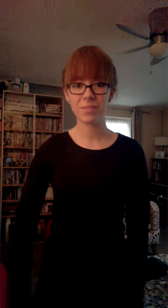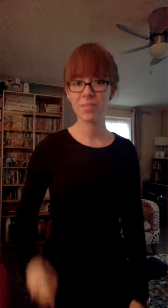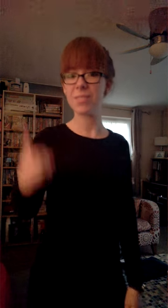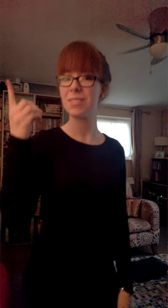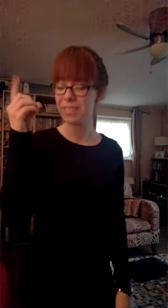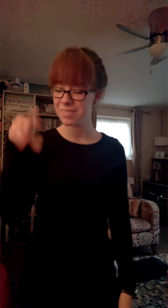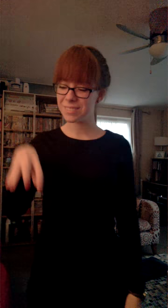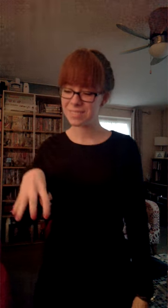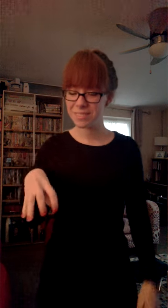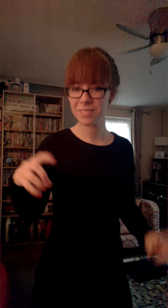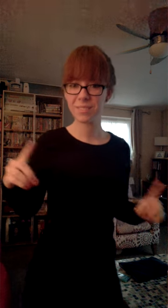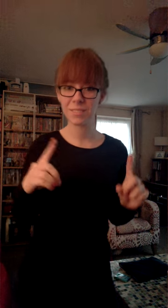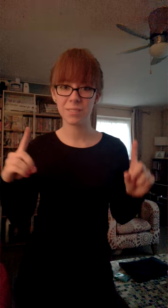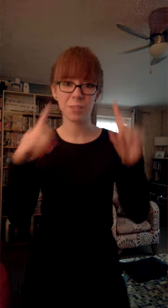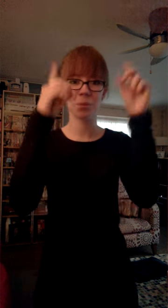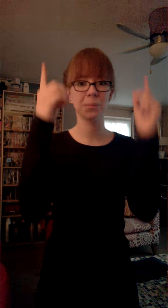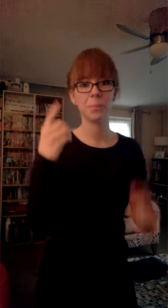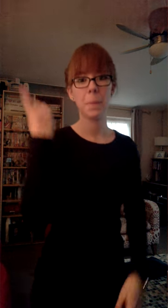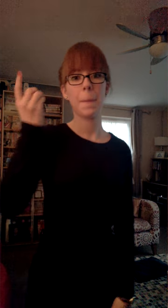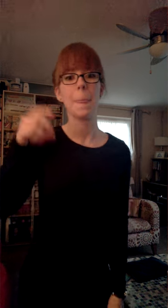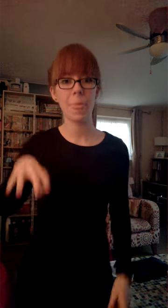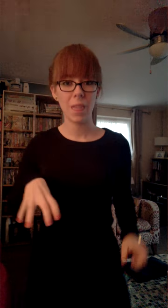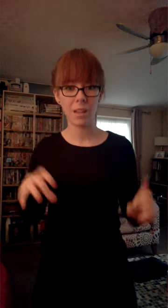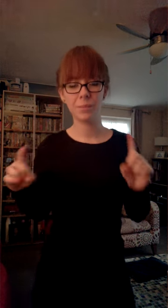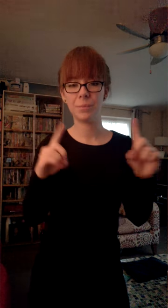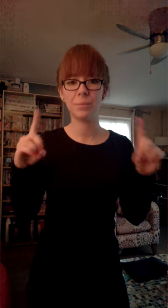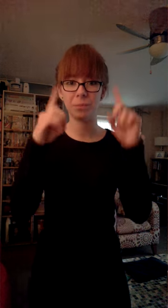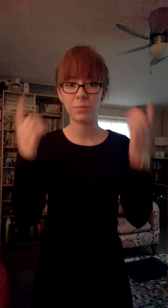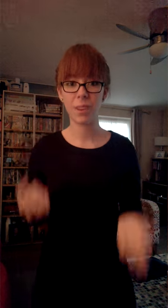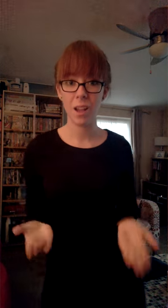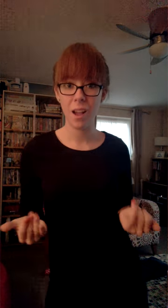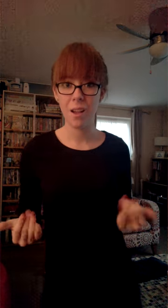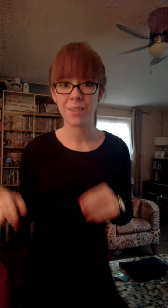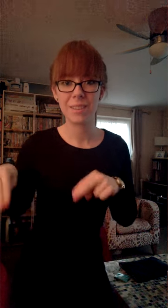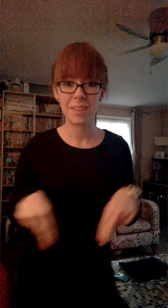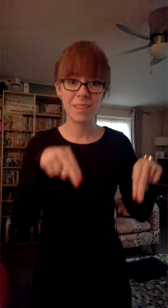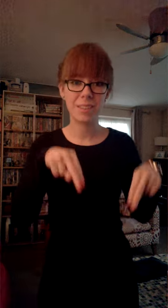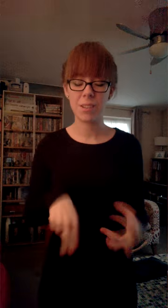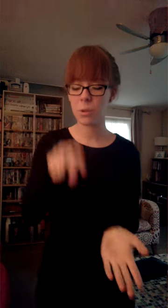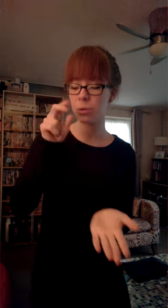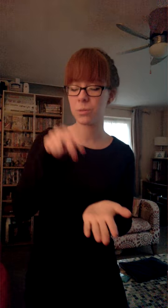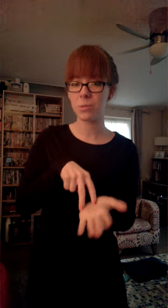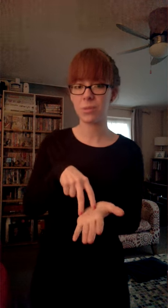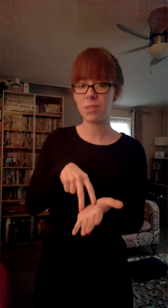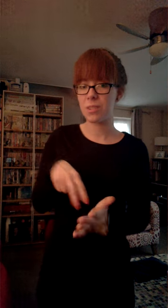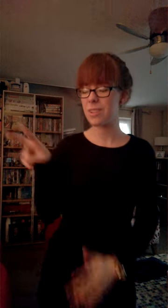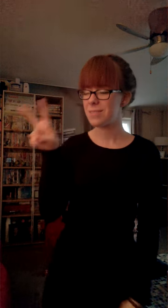Uptown Funk you up, Uptown Funk you up Come on, dance Jump on it